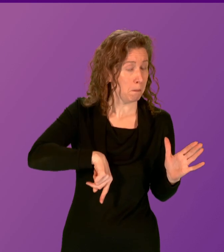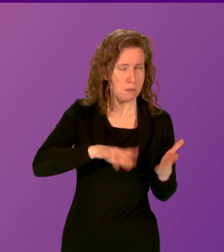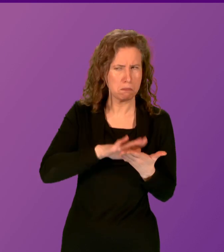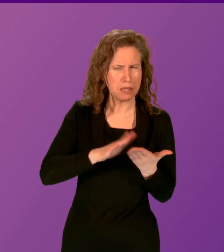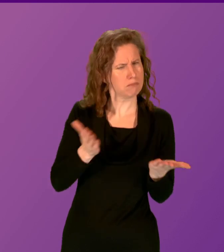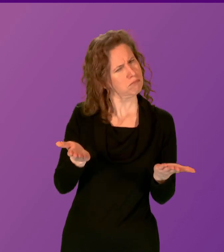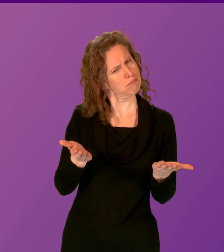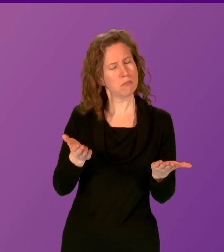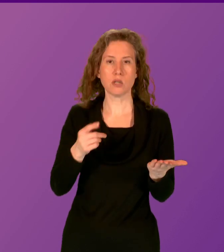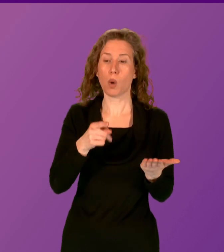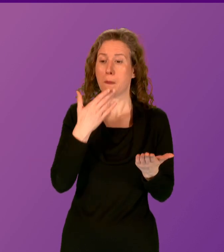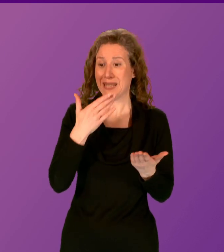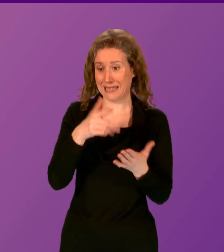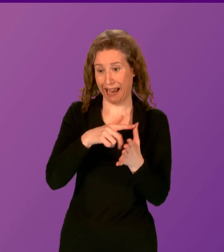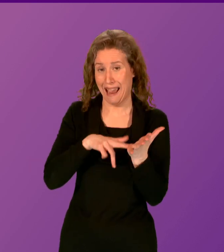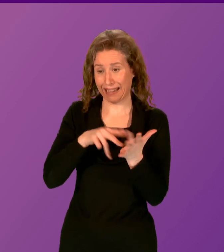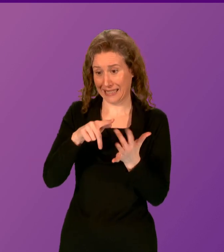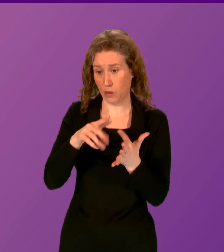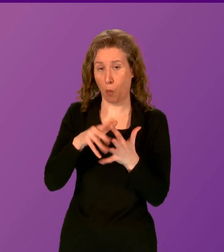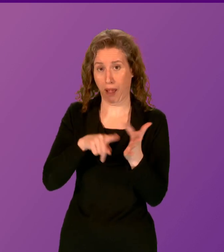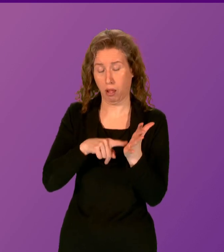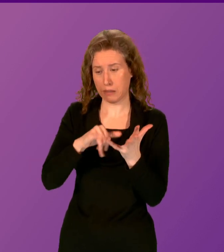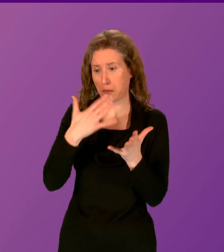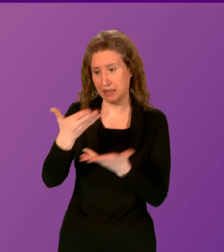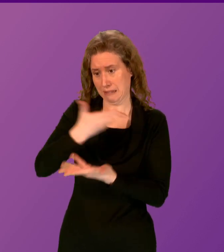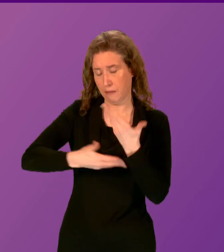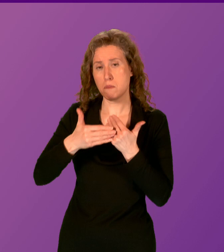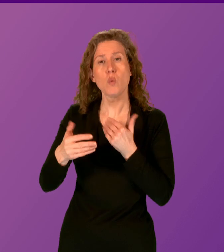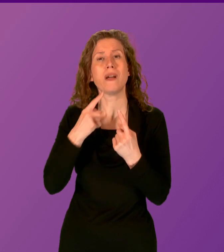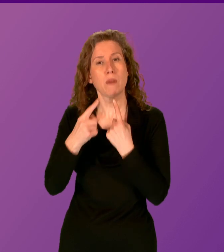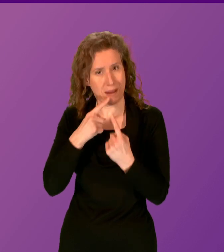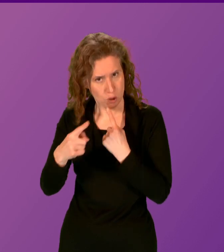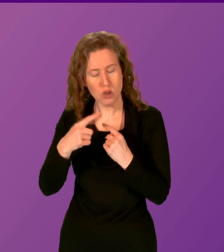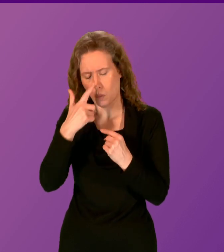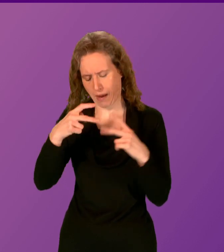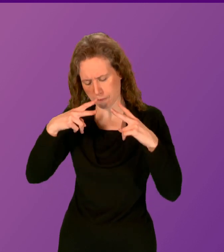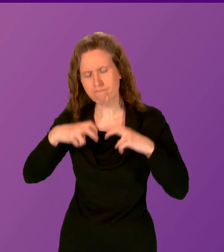If Annie Wells could furnish me and the Government with the details of Logan’s case, with Michaela’s